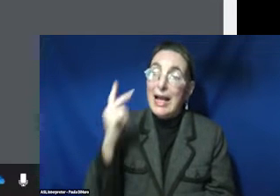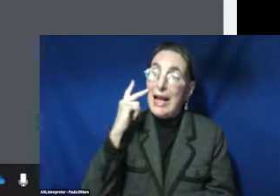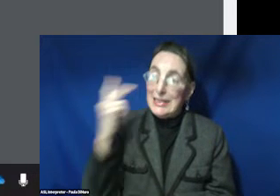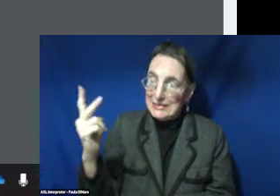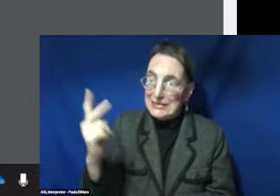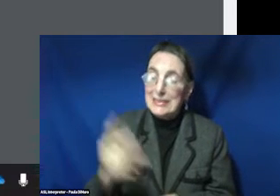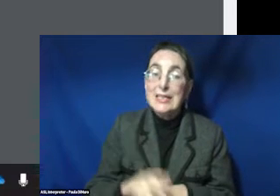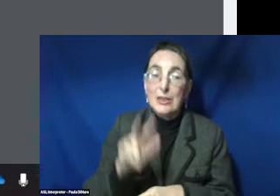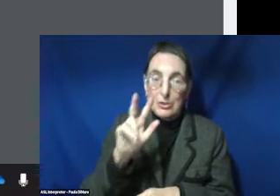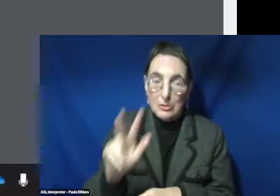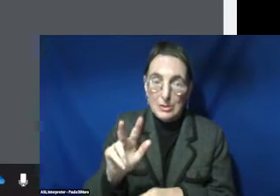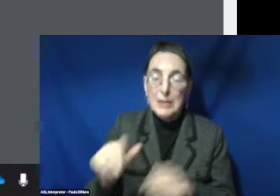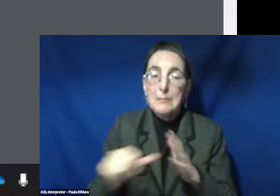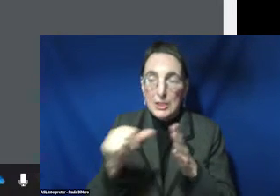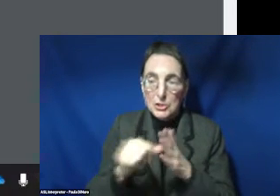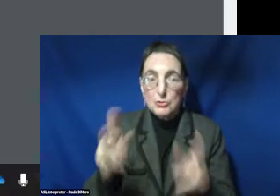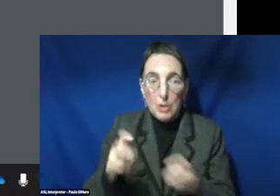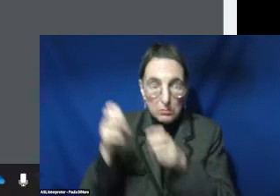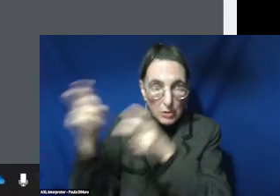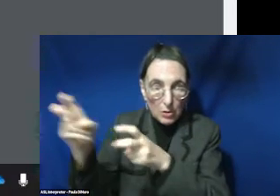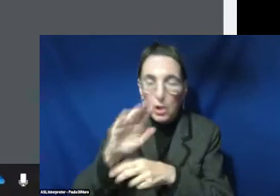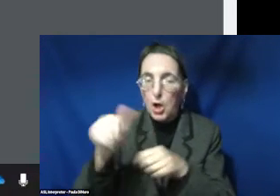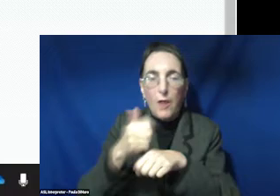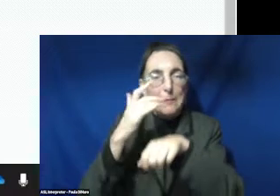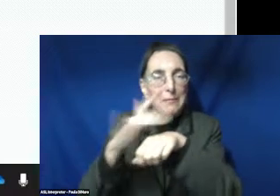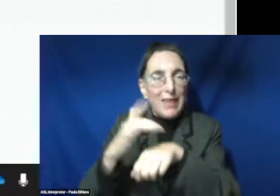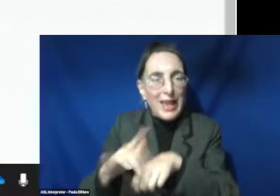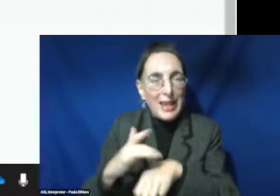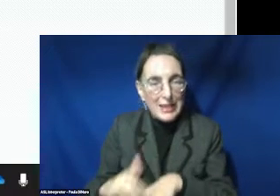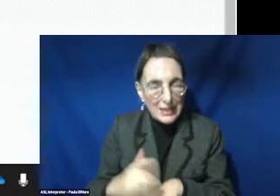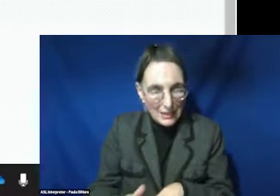All of the blank pages were trimmed. And I know it's good.